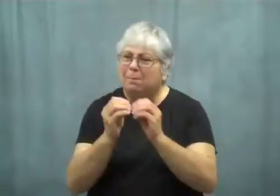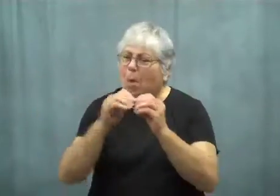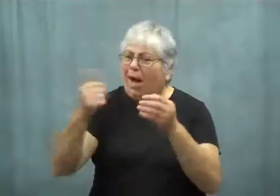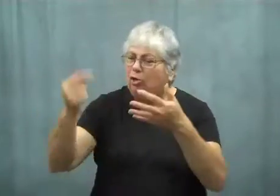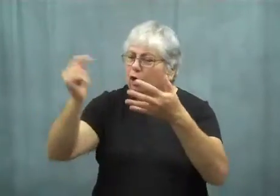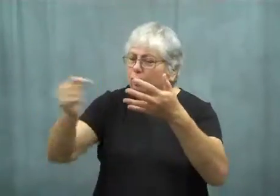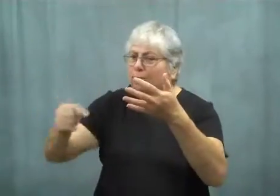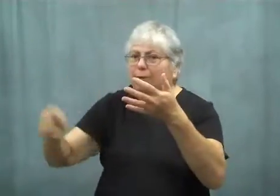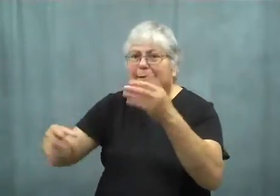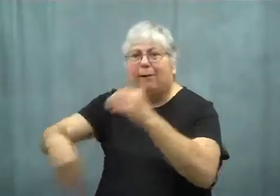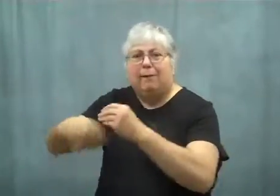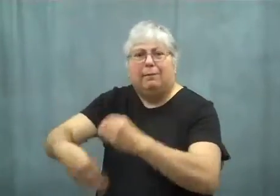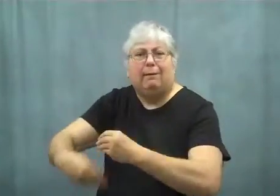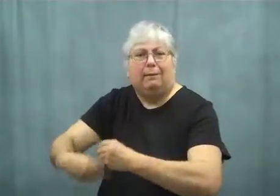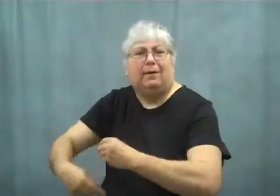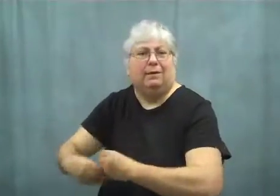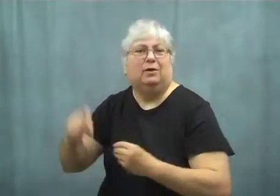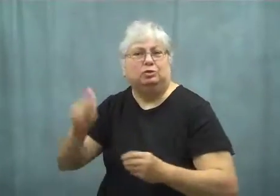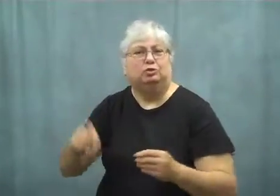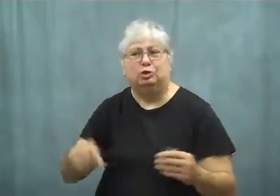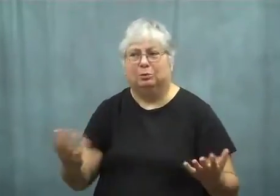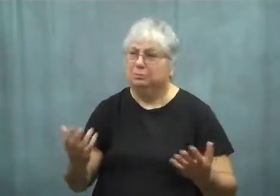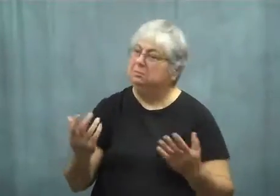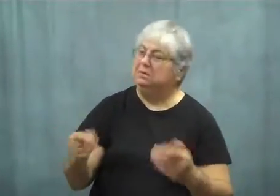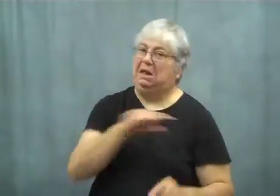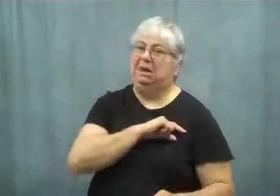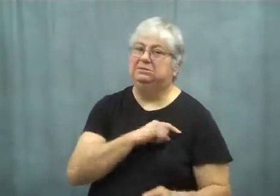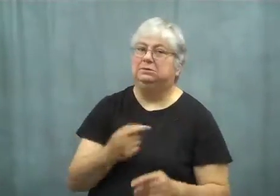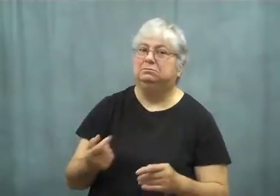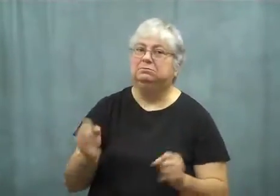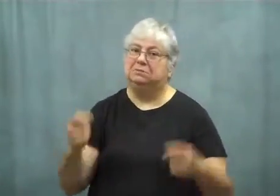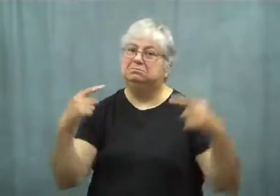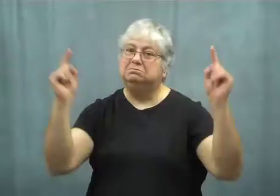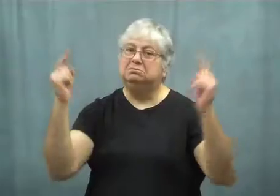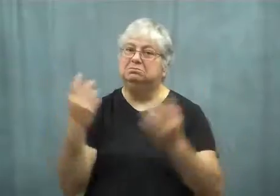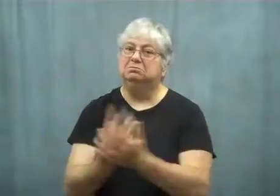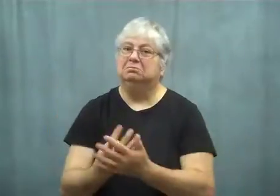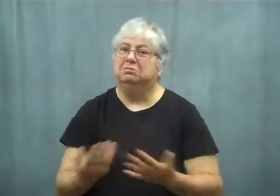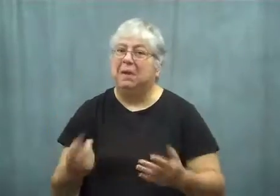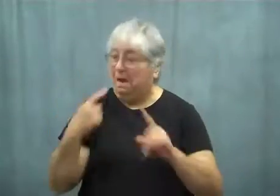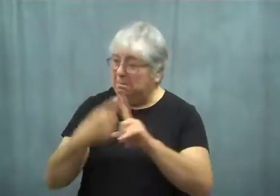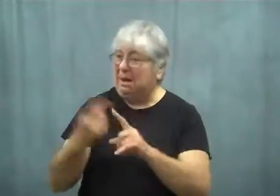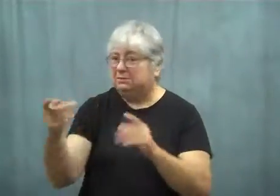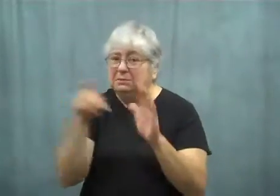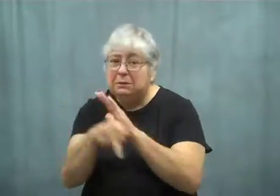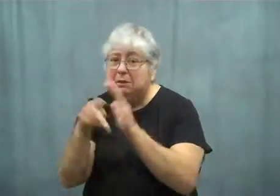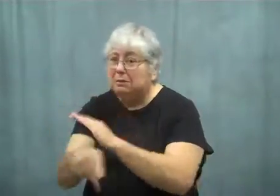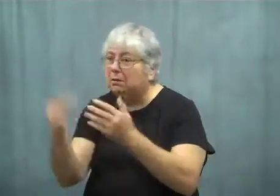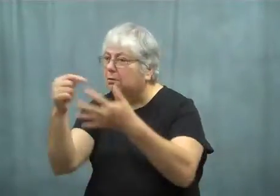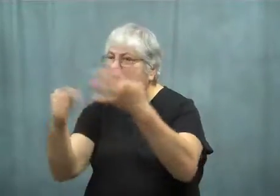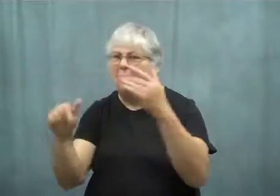More recent evidence should have been presented to secure a conviction.